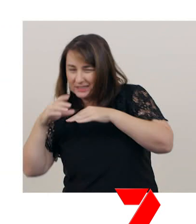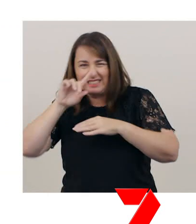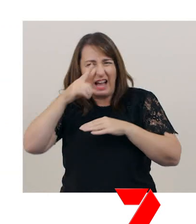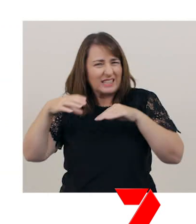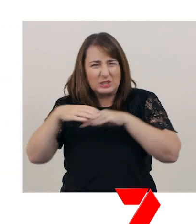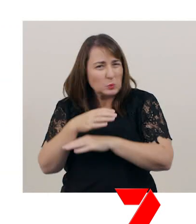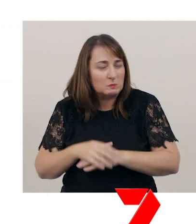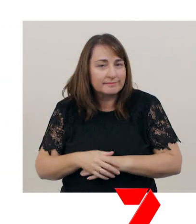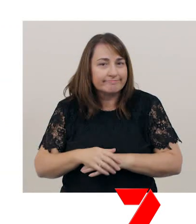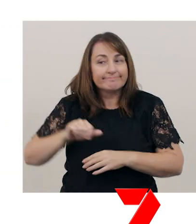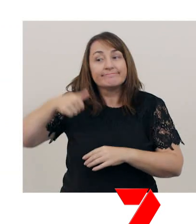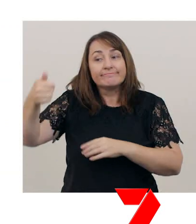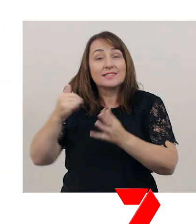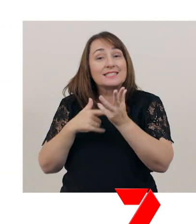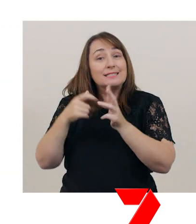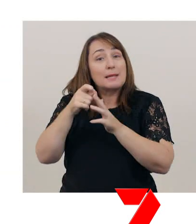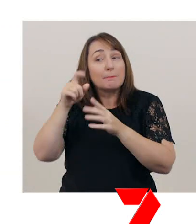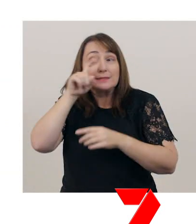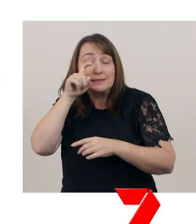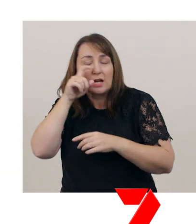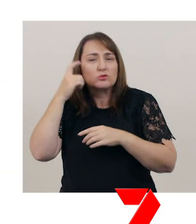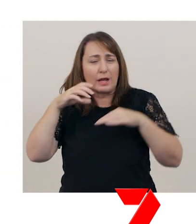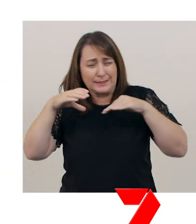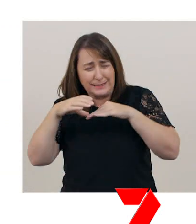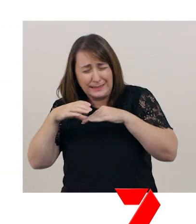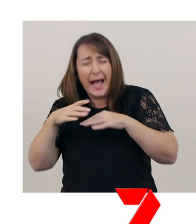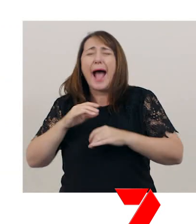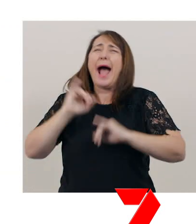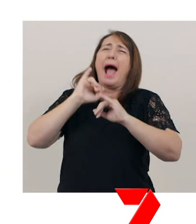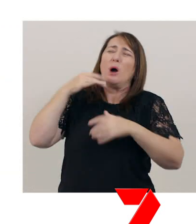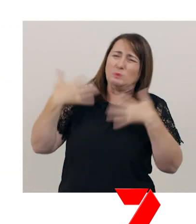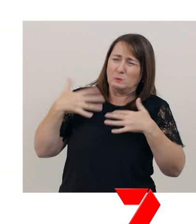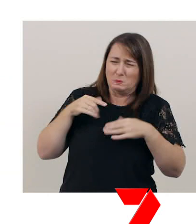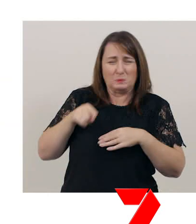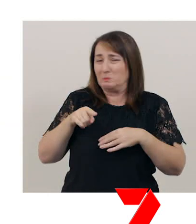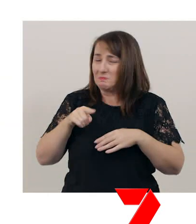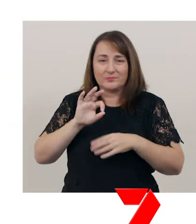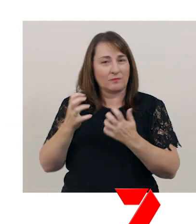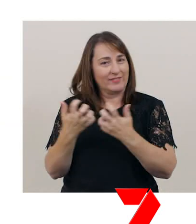Then her step-sister tried, but the slipper simply squeezed her foot until she squealed!